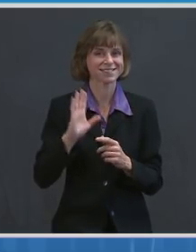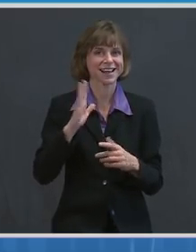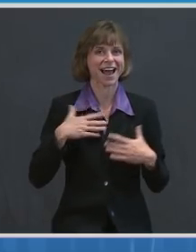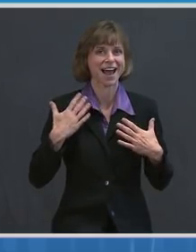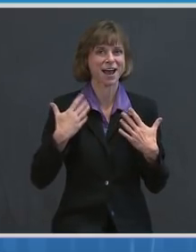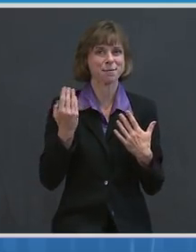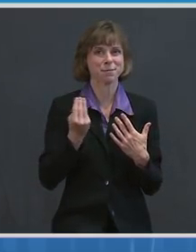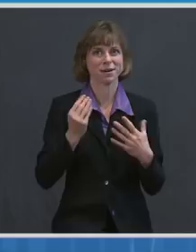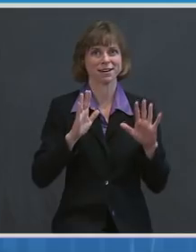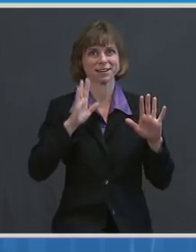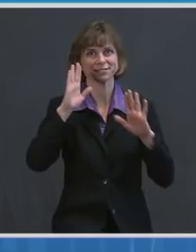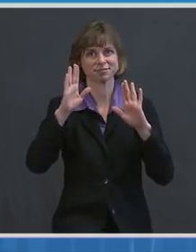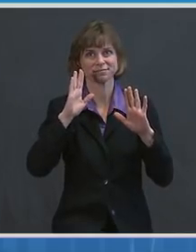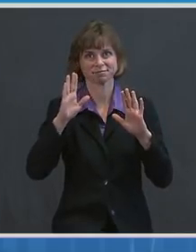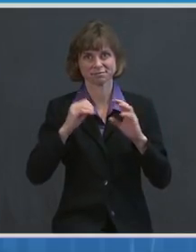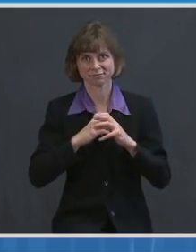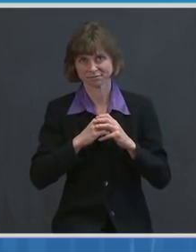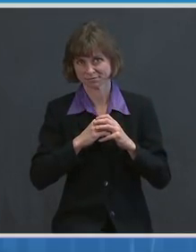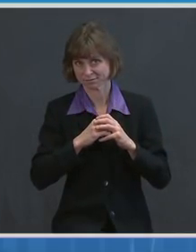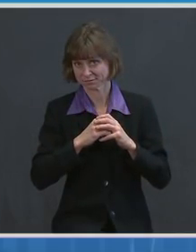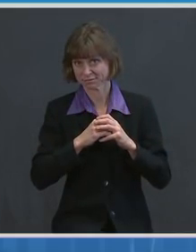The Press: Hi, guys. Obviously, this is --